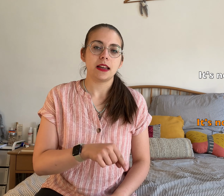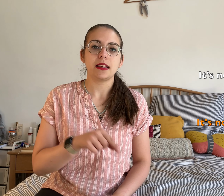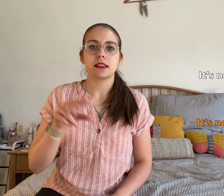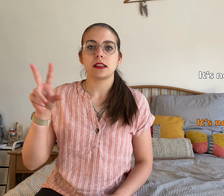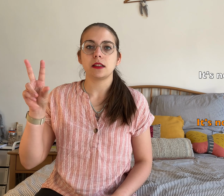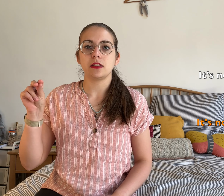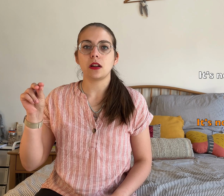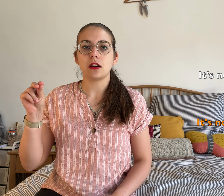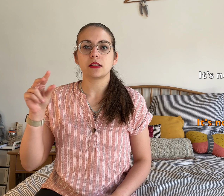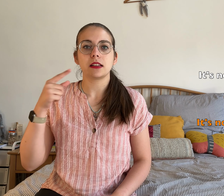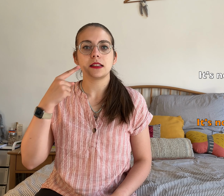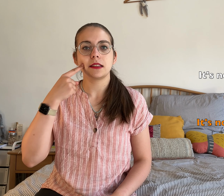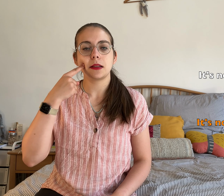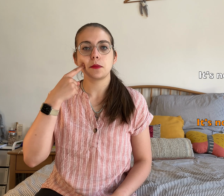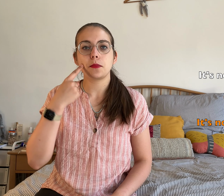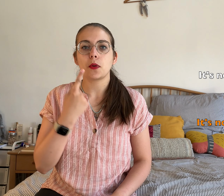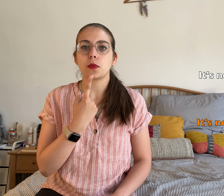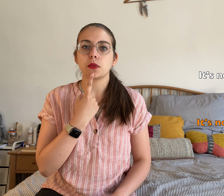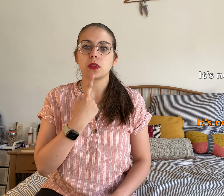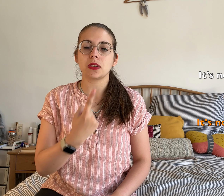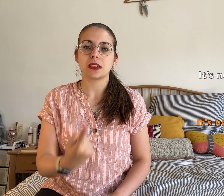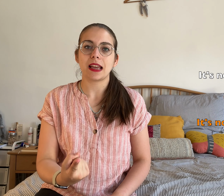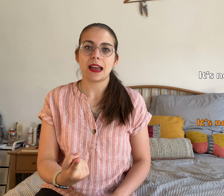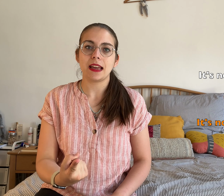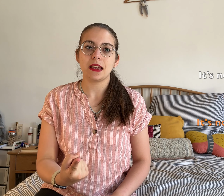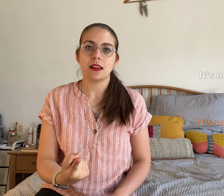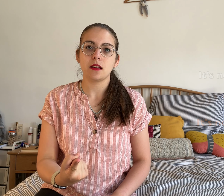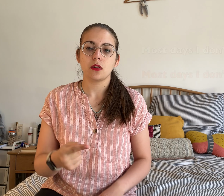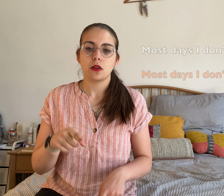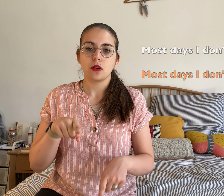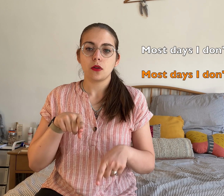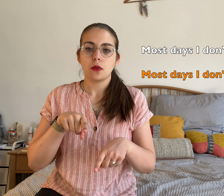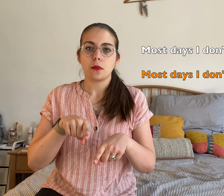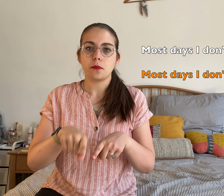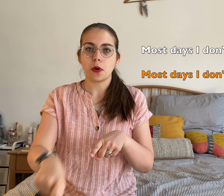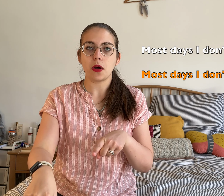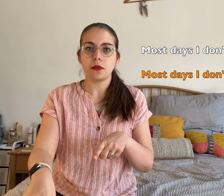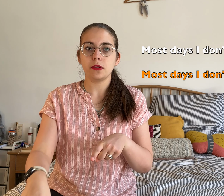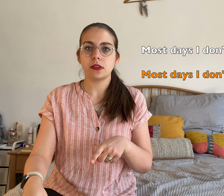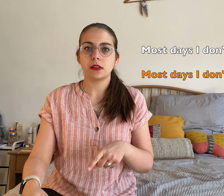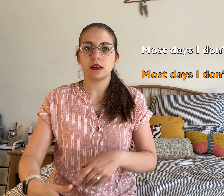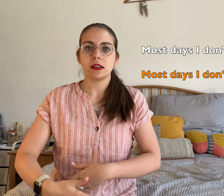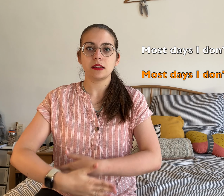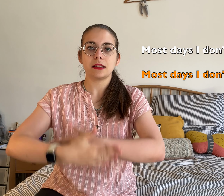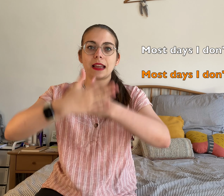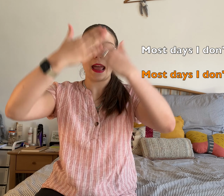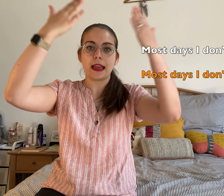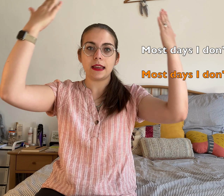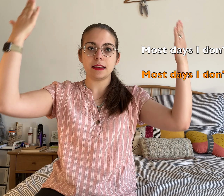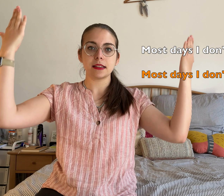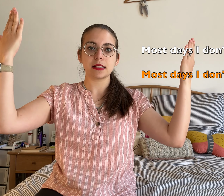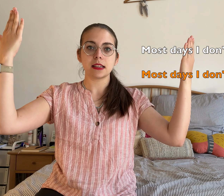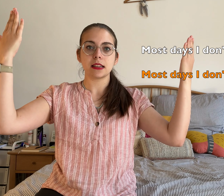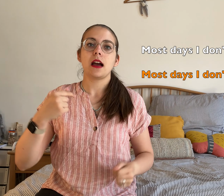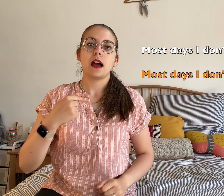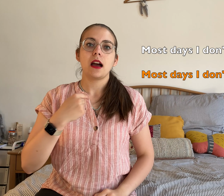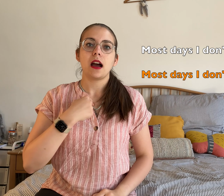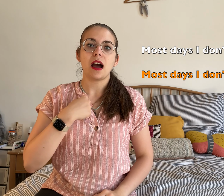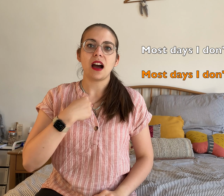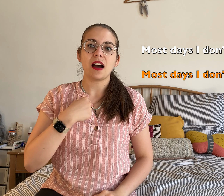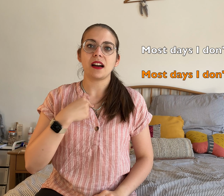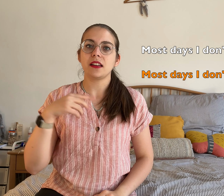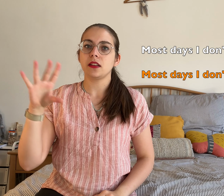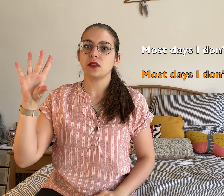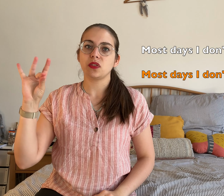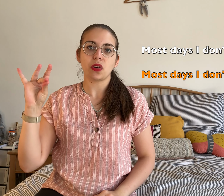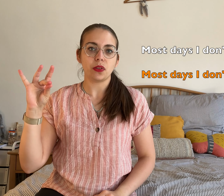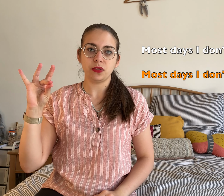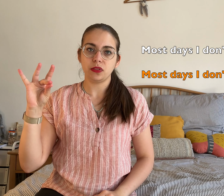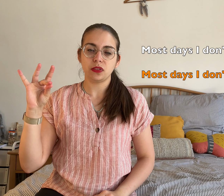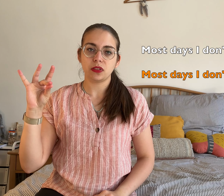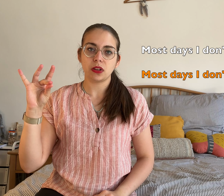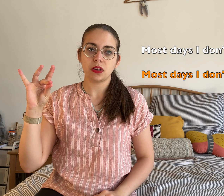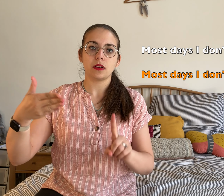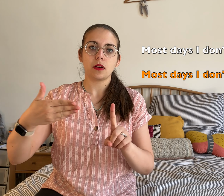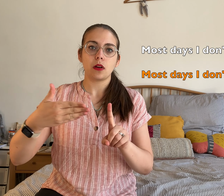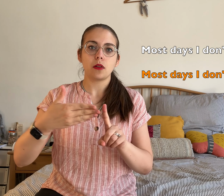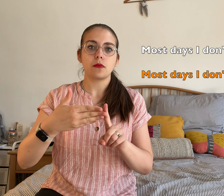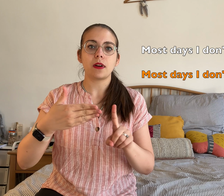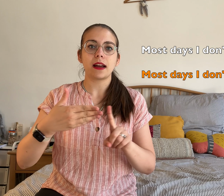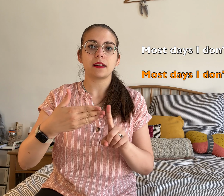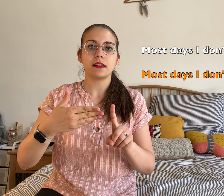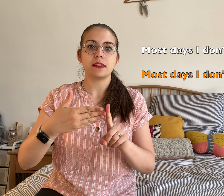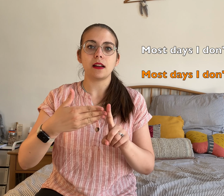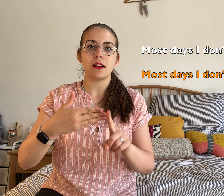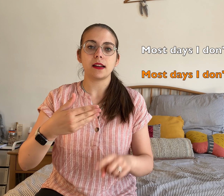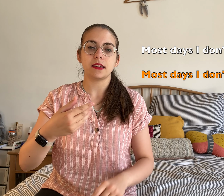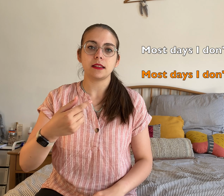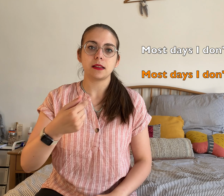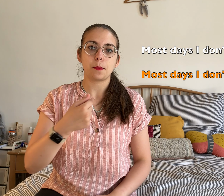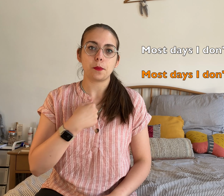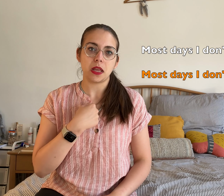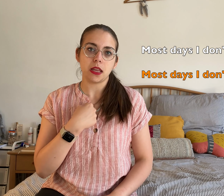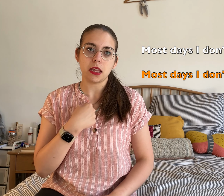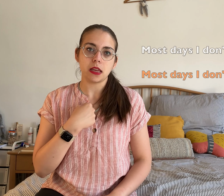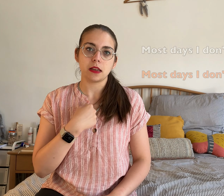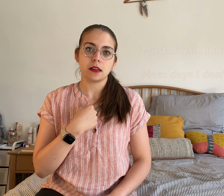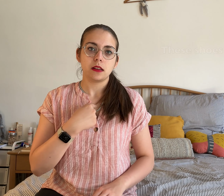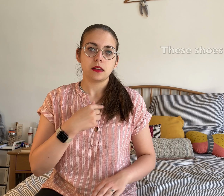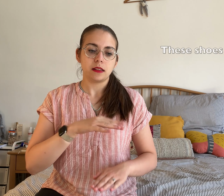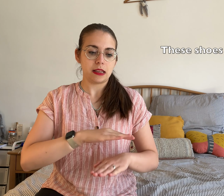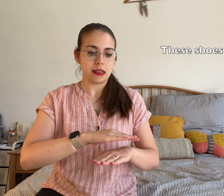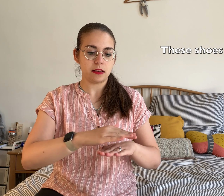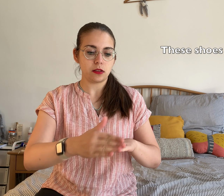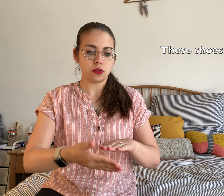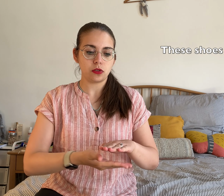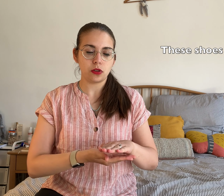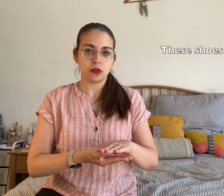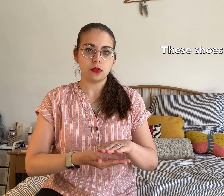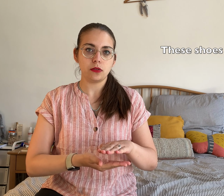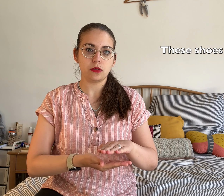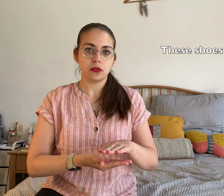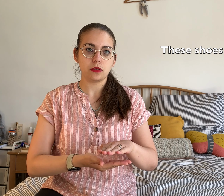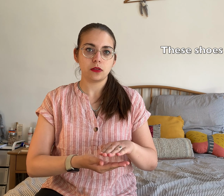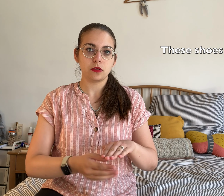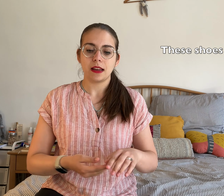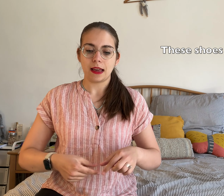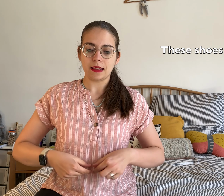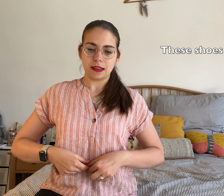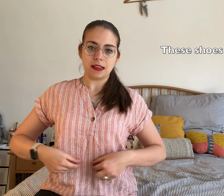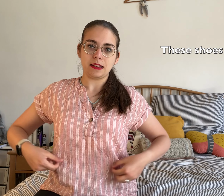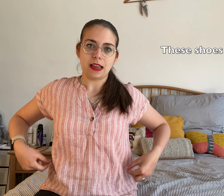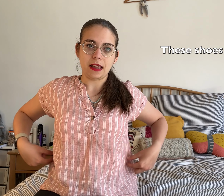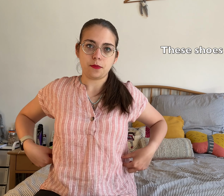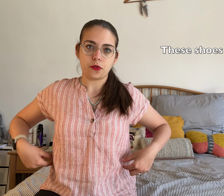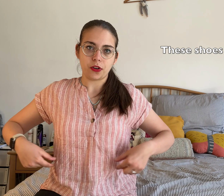"it's not simple to say most days I don't recognise me. These shoes and this apron,